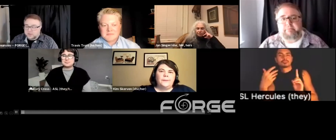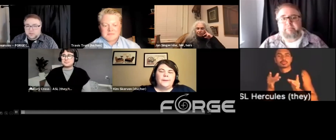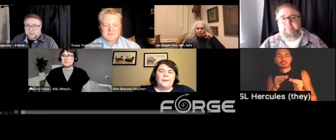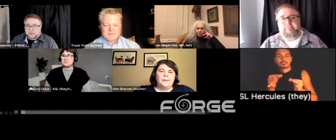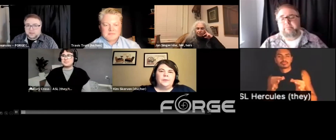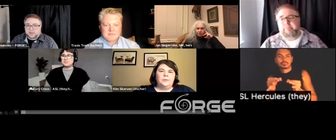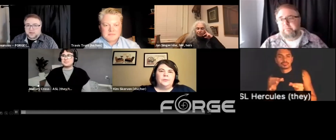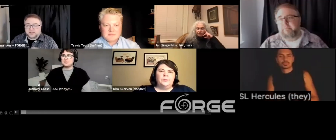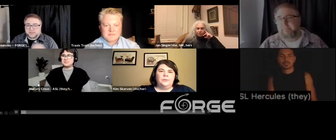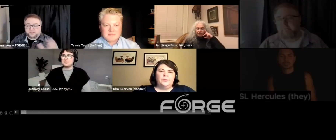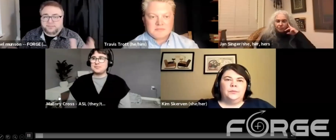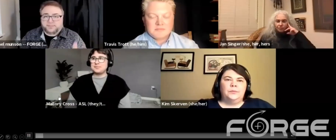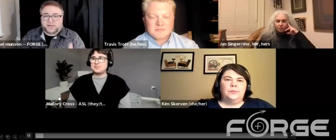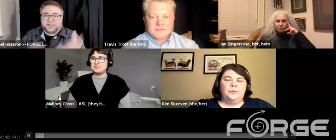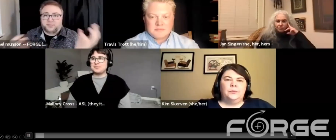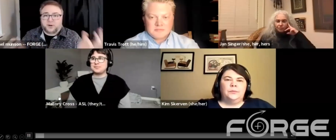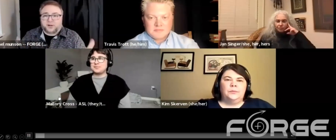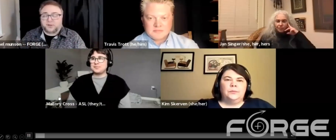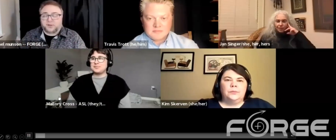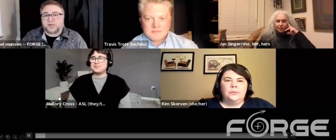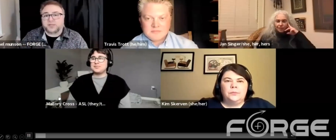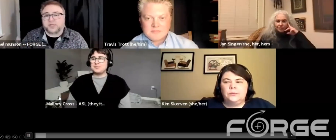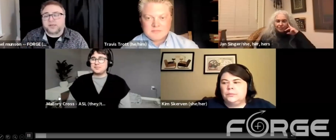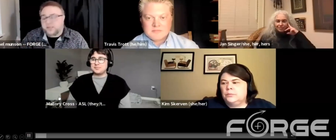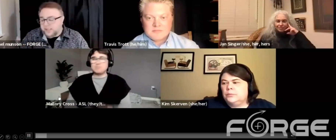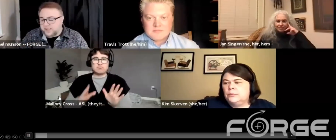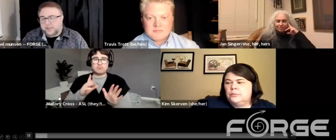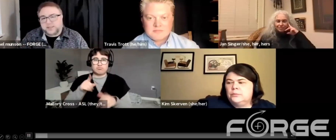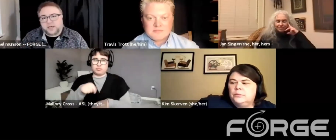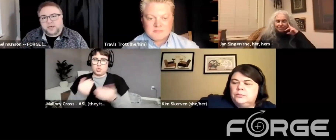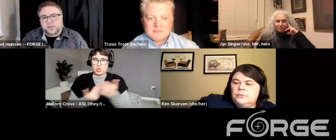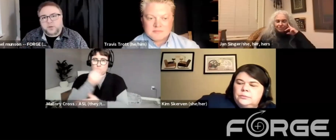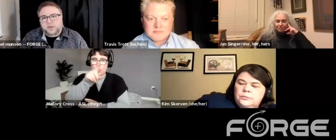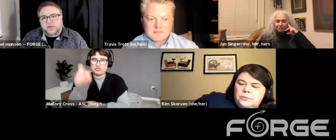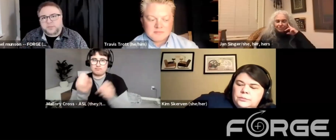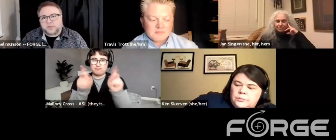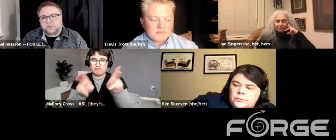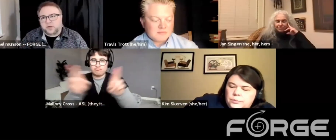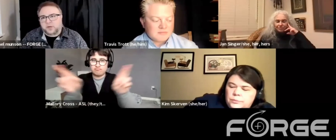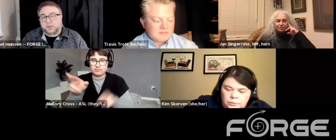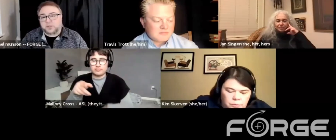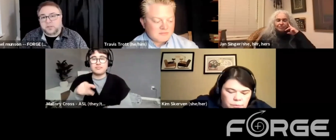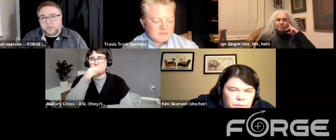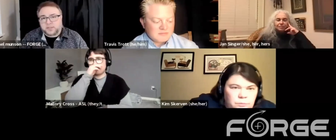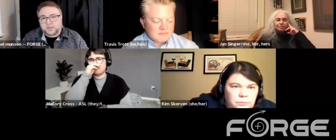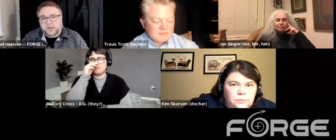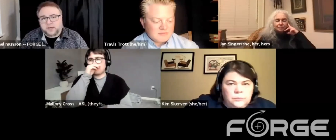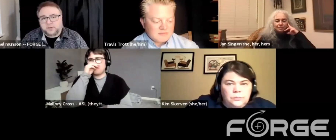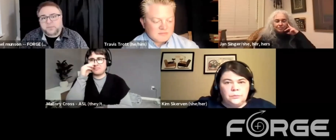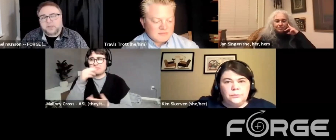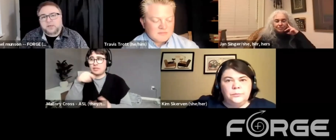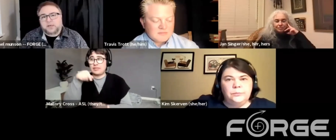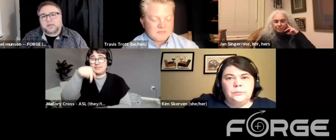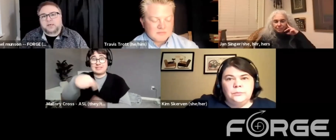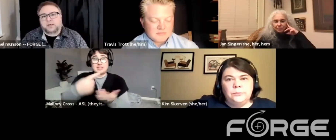and this is gonna be a toss in the ball new question is it reminds me of what our political climate is right now